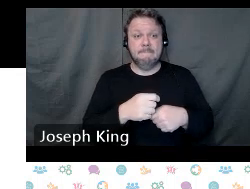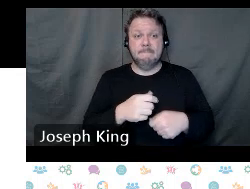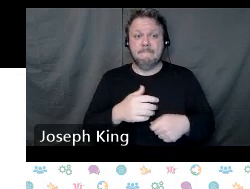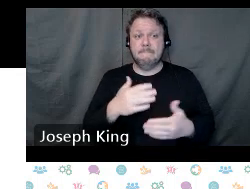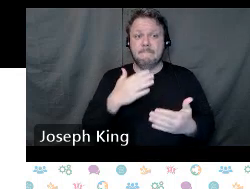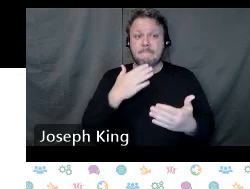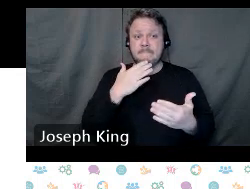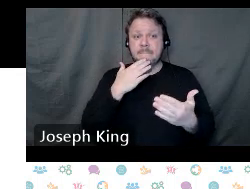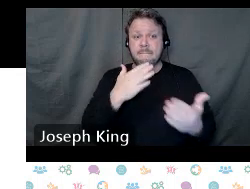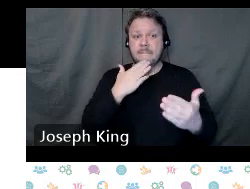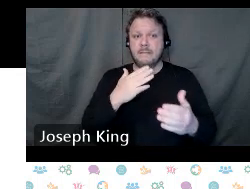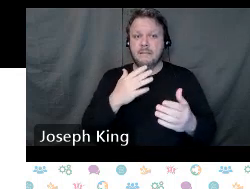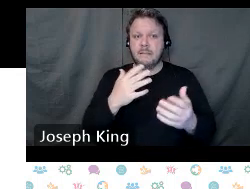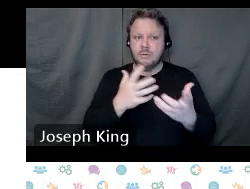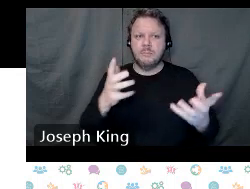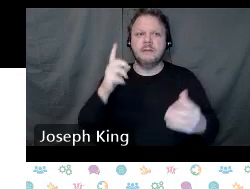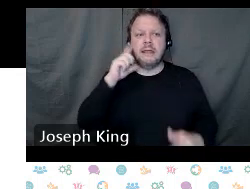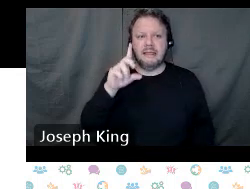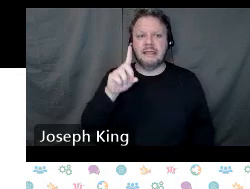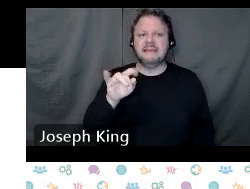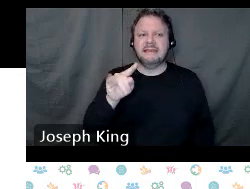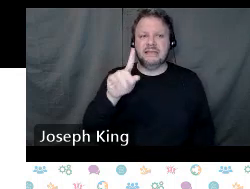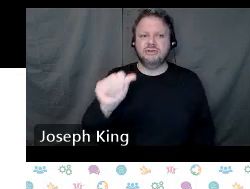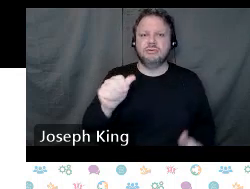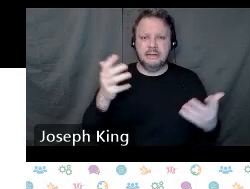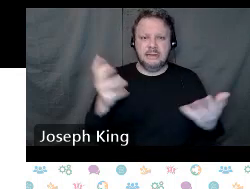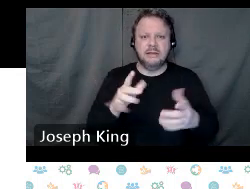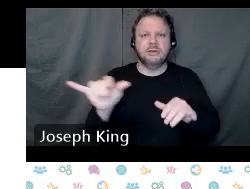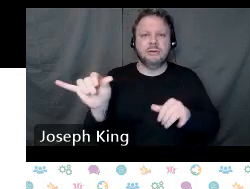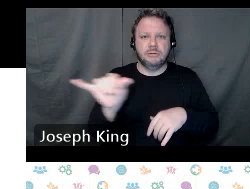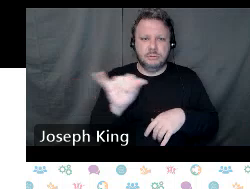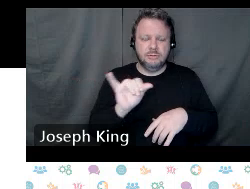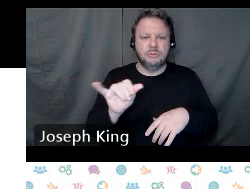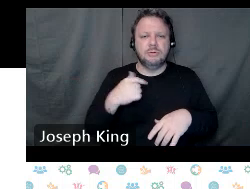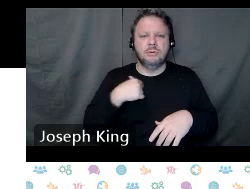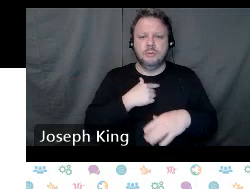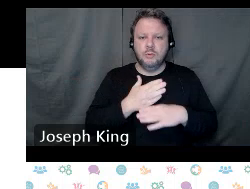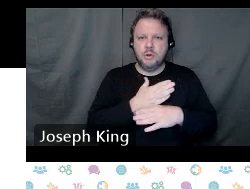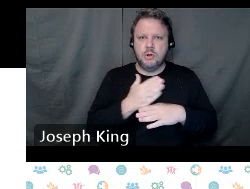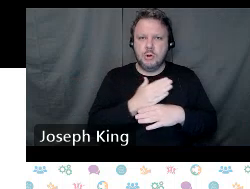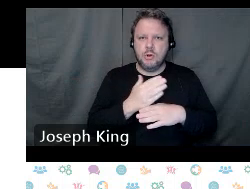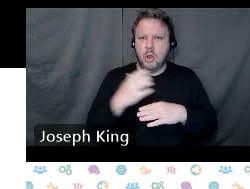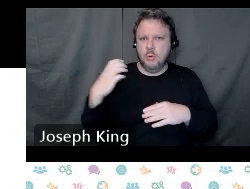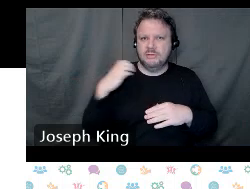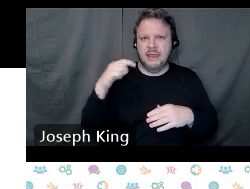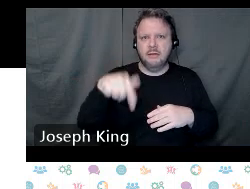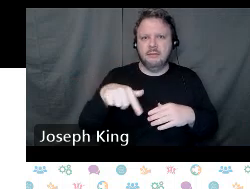Thank you so much. Yeah, I think deitr's on here as well. We're we're Co chairing this fantastic group today.